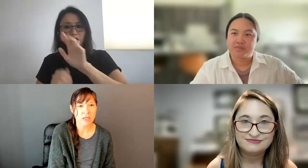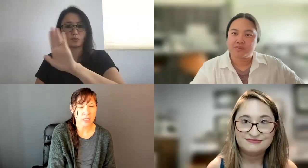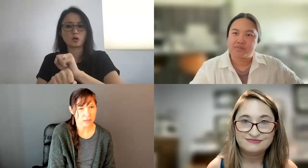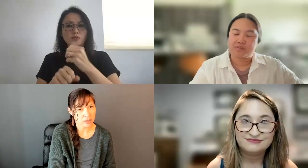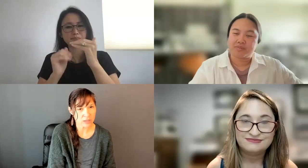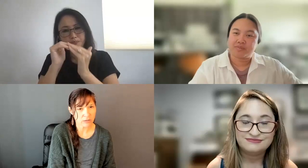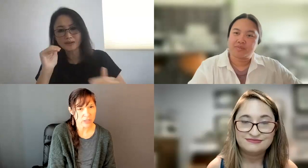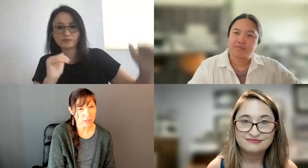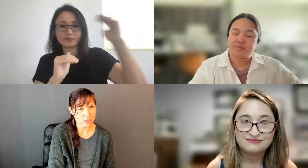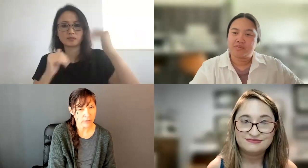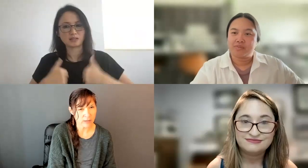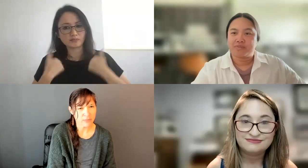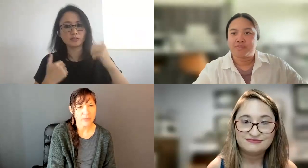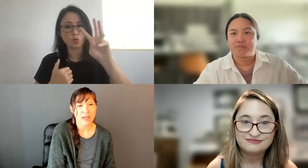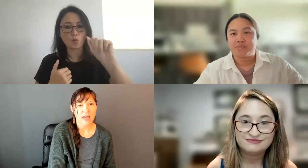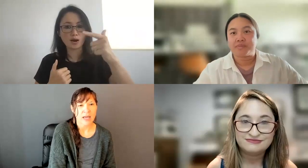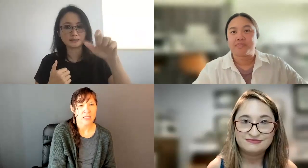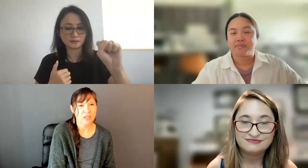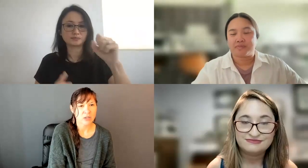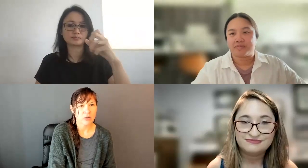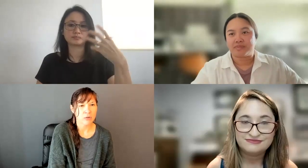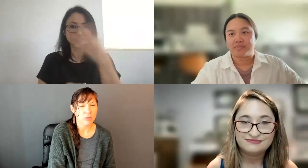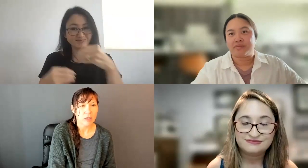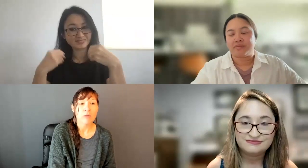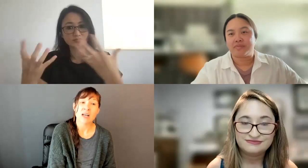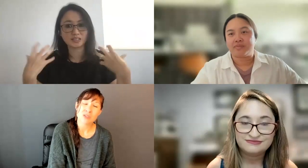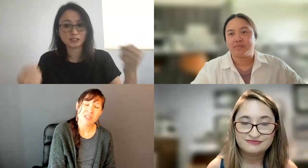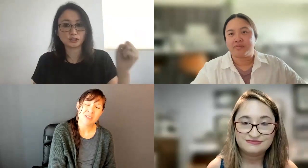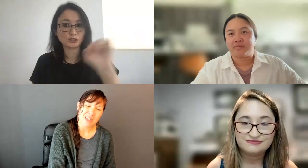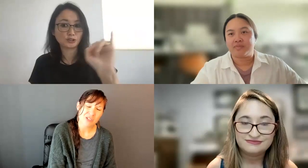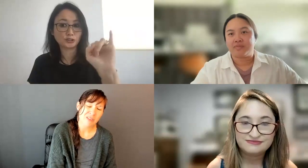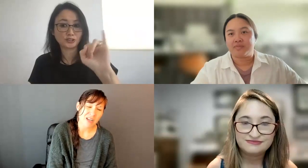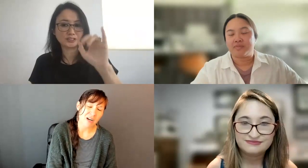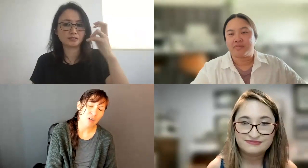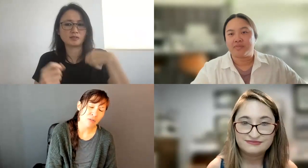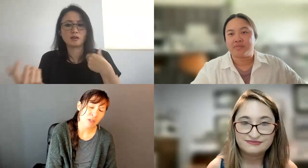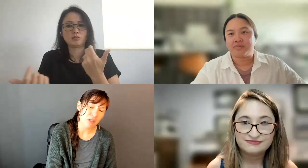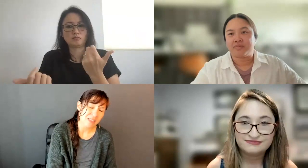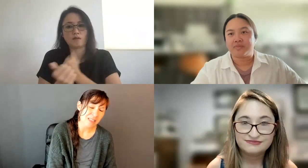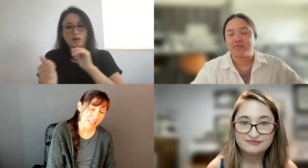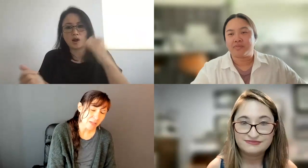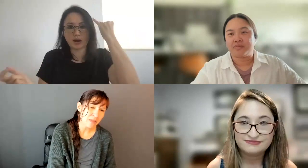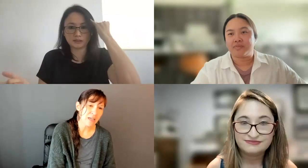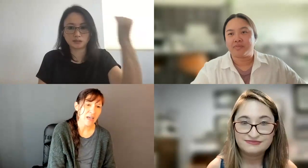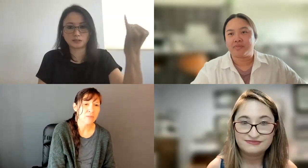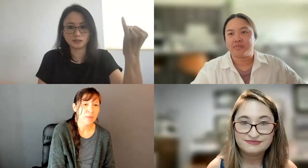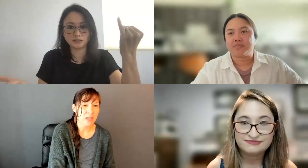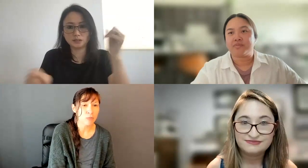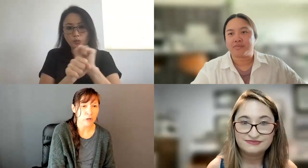that they were paying their employees a very livable wage, that they were provided health insurance, all of that was really important to me,